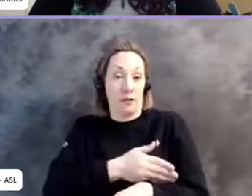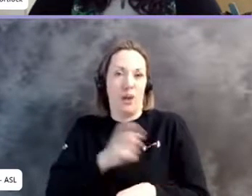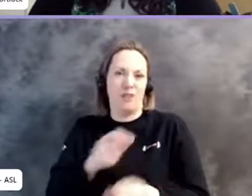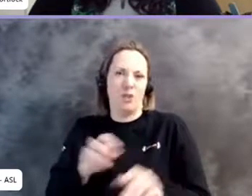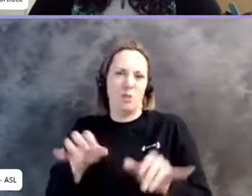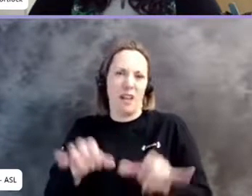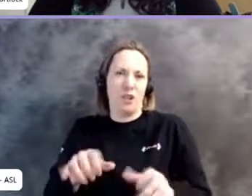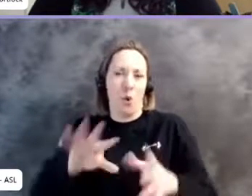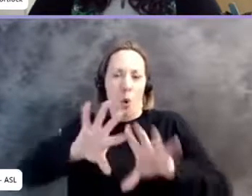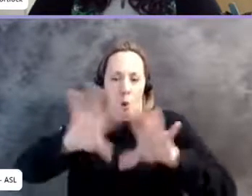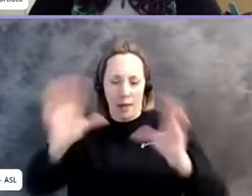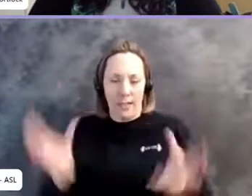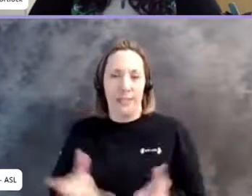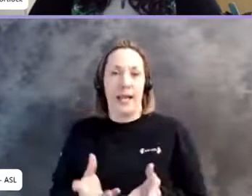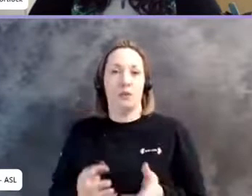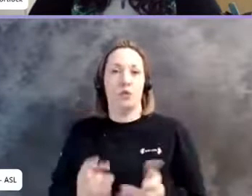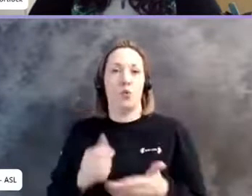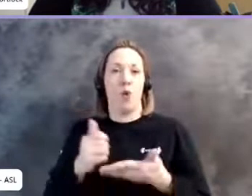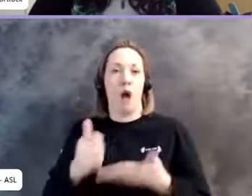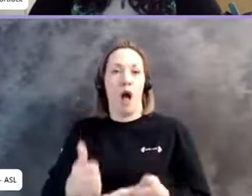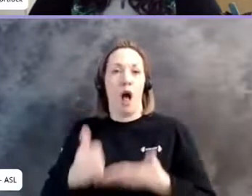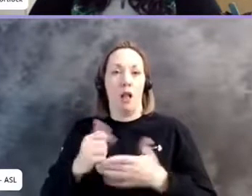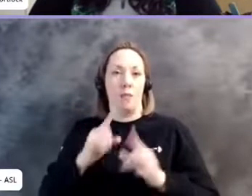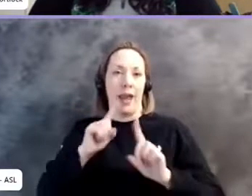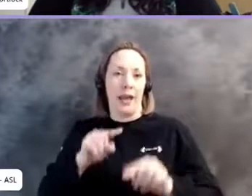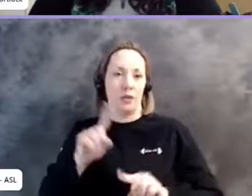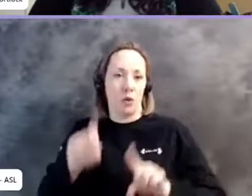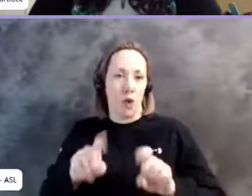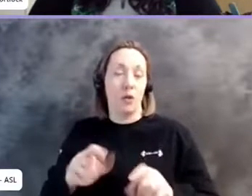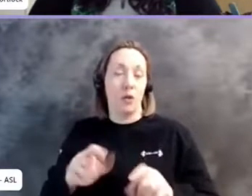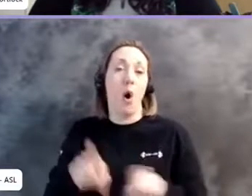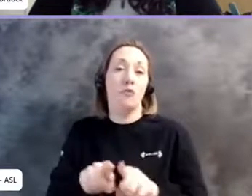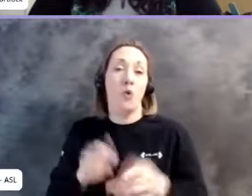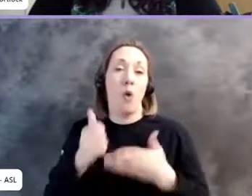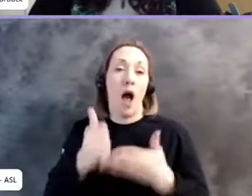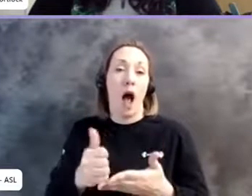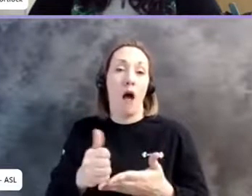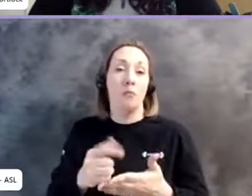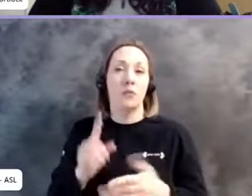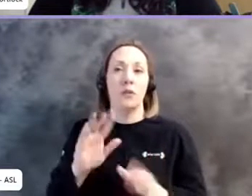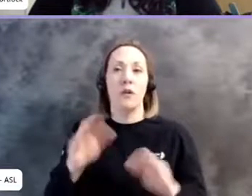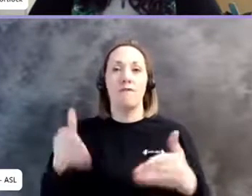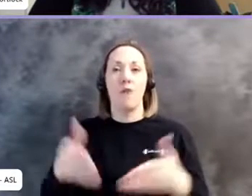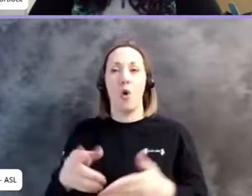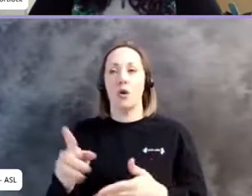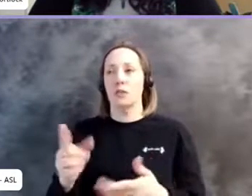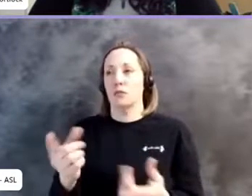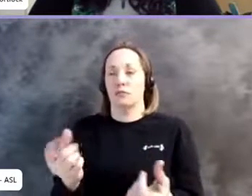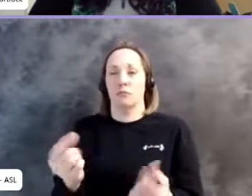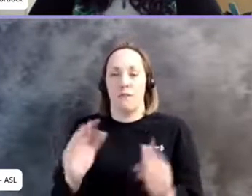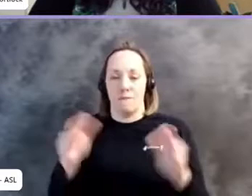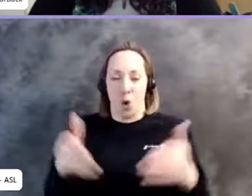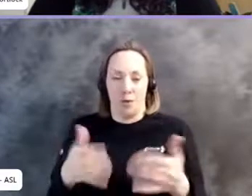out. And we realized to show and measure our progress in a consistent and holistic way that helps us answer these